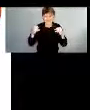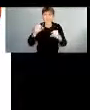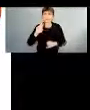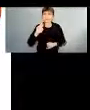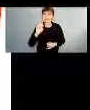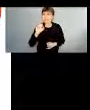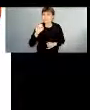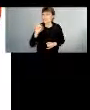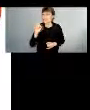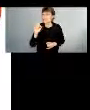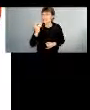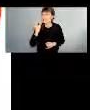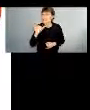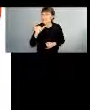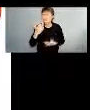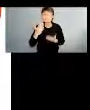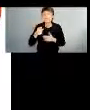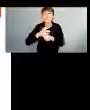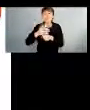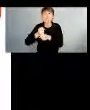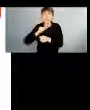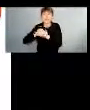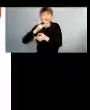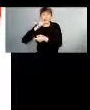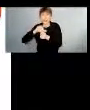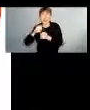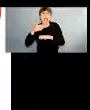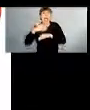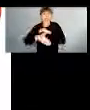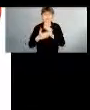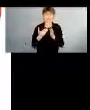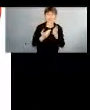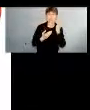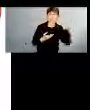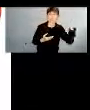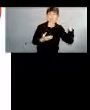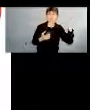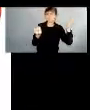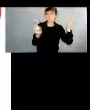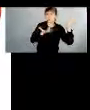know because we can update it. There is no standard template for your timeline.